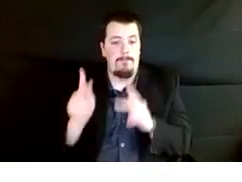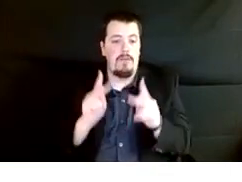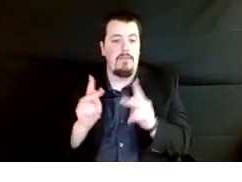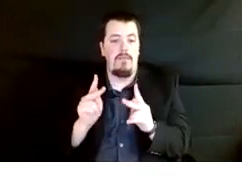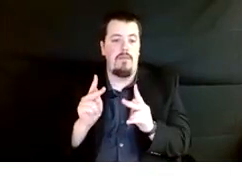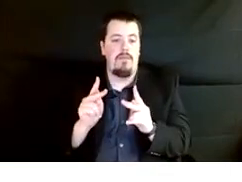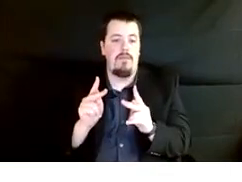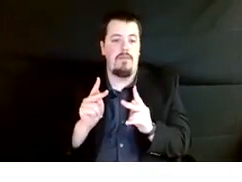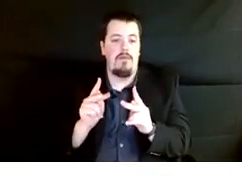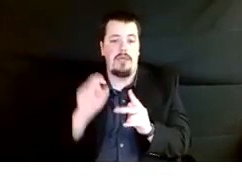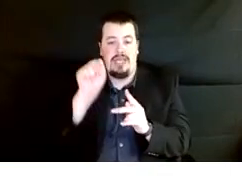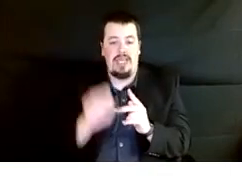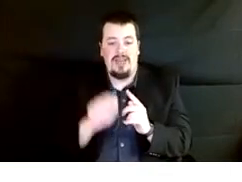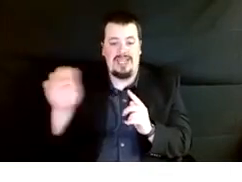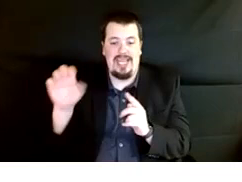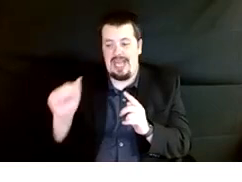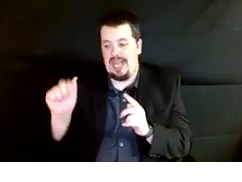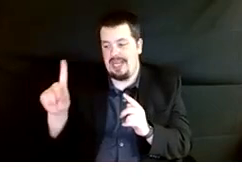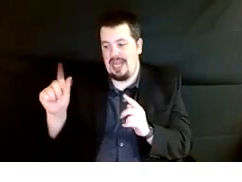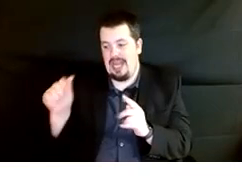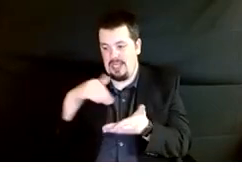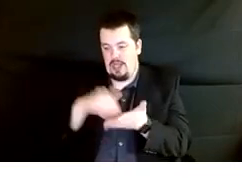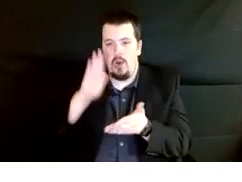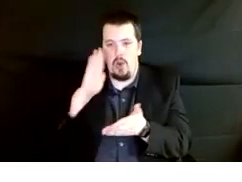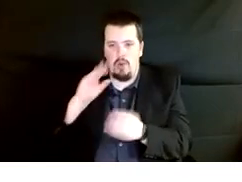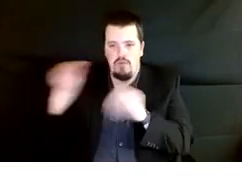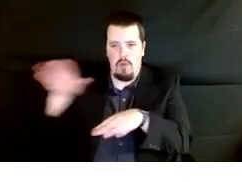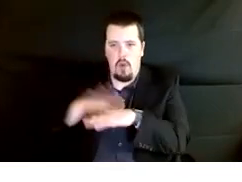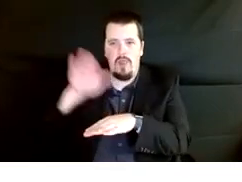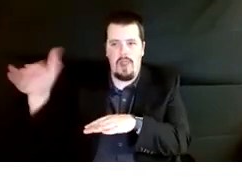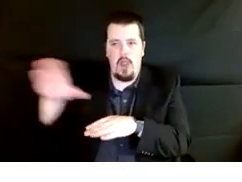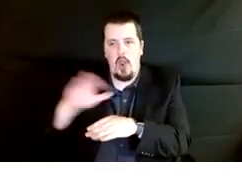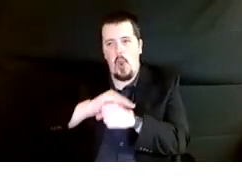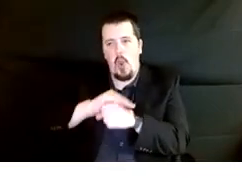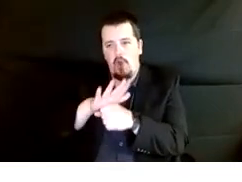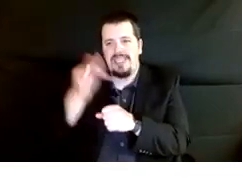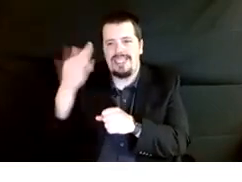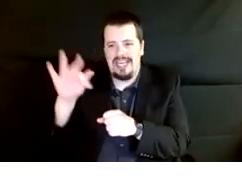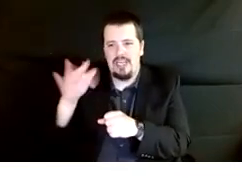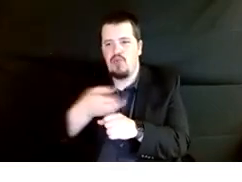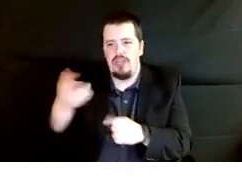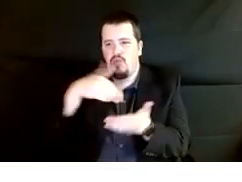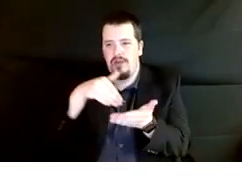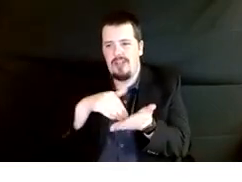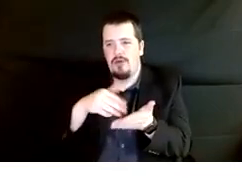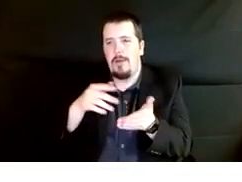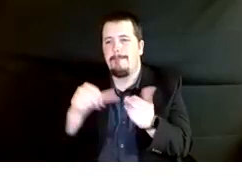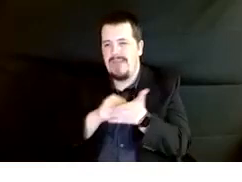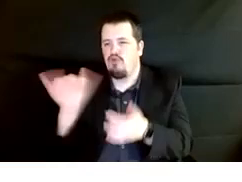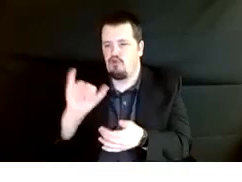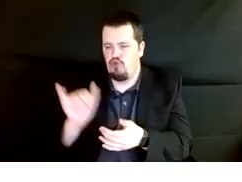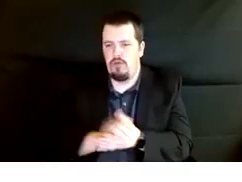the Southeast ADA Center are planning to put it on their COVID 19 resource page too... great, thank you